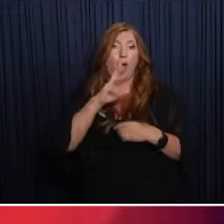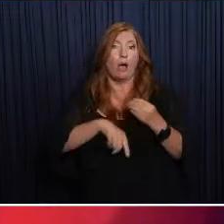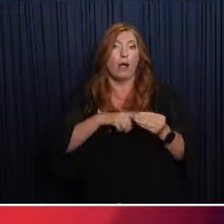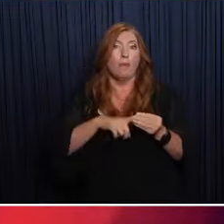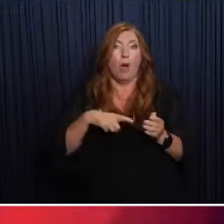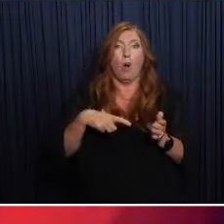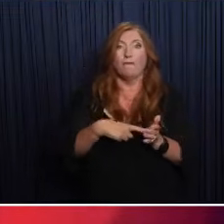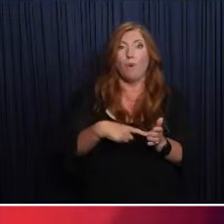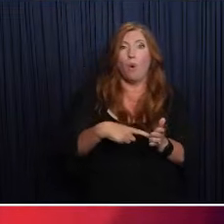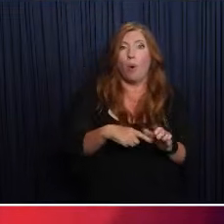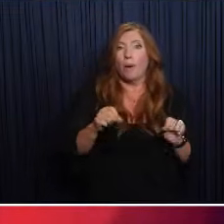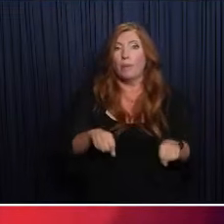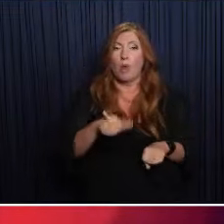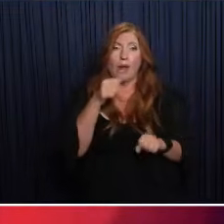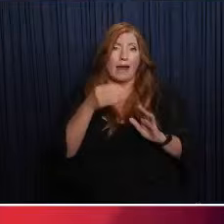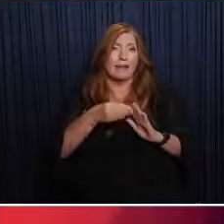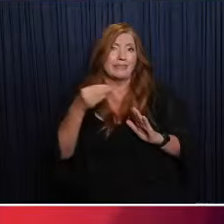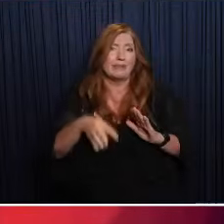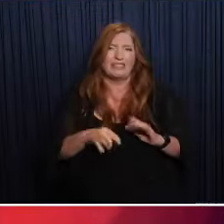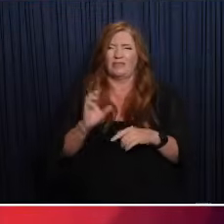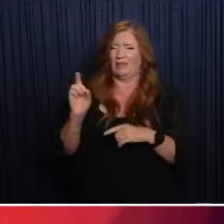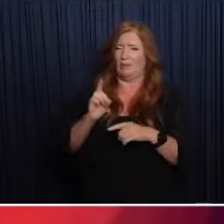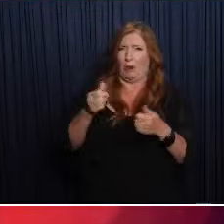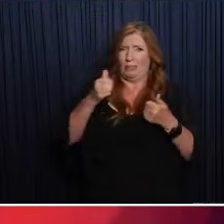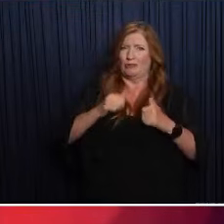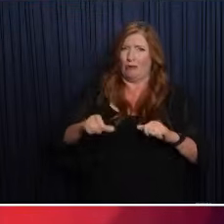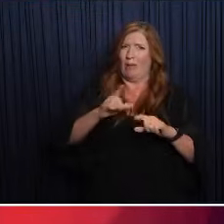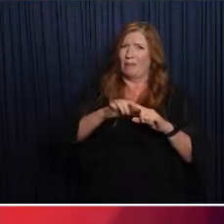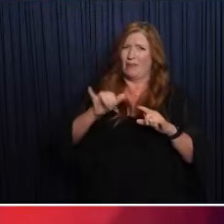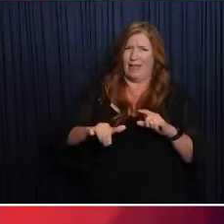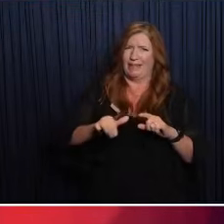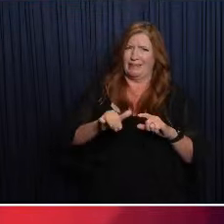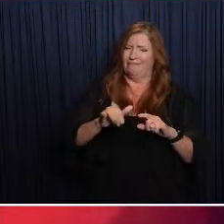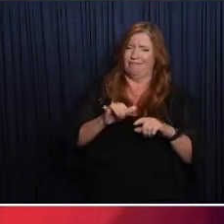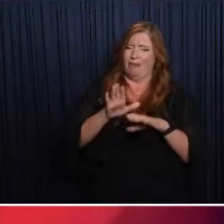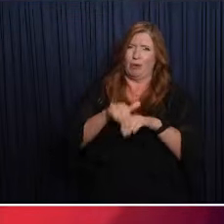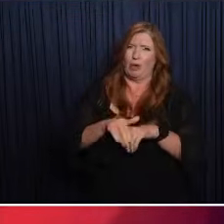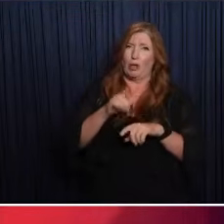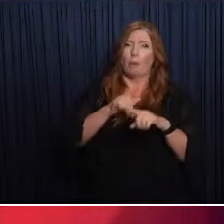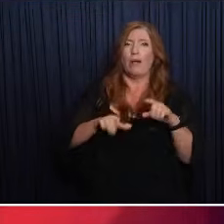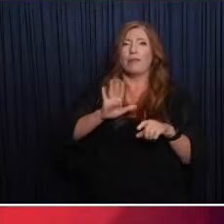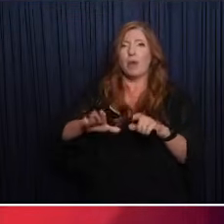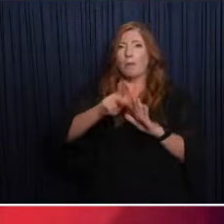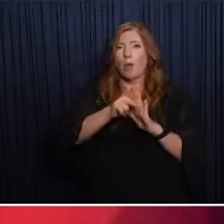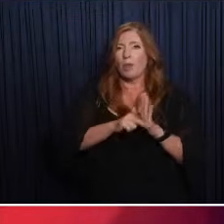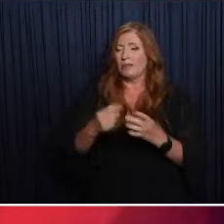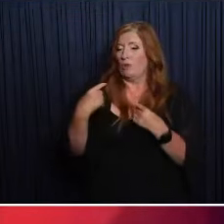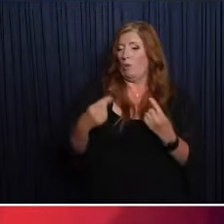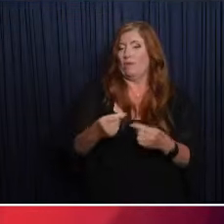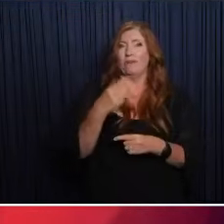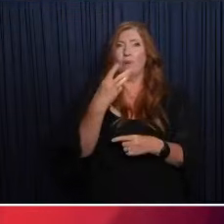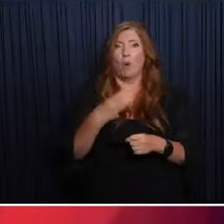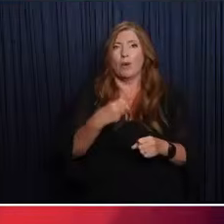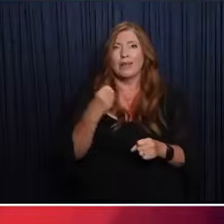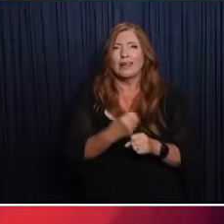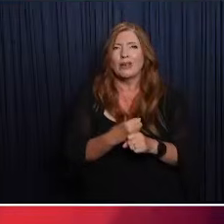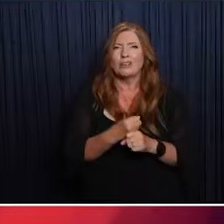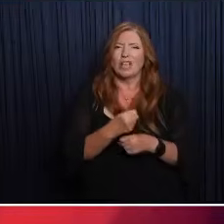I'M GLAD YOU BROUGHT UP THE BIDEN ADMINISTRATION.